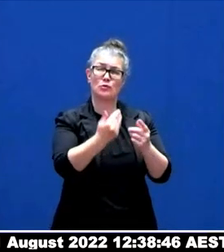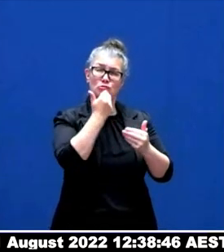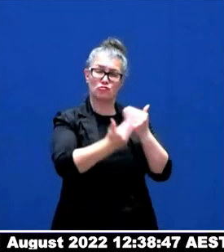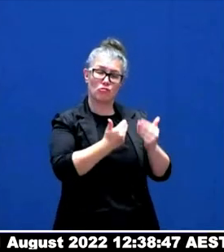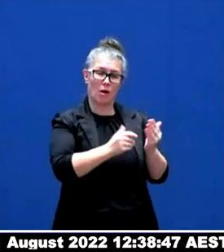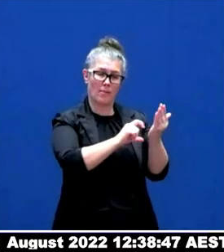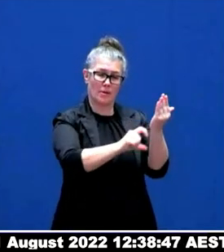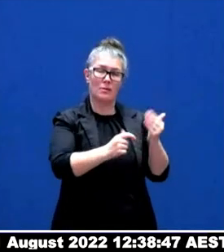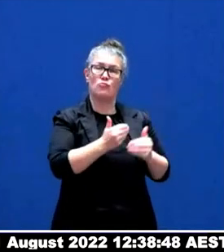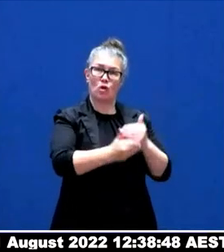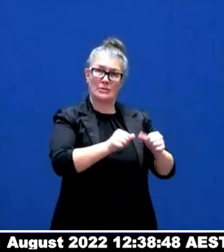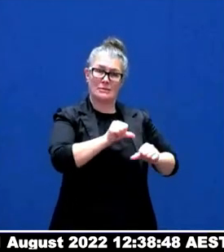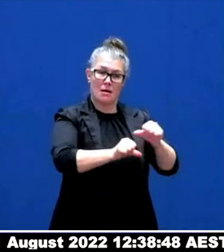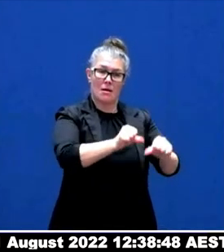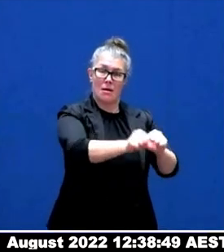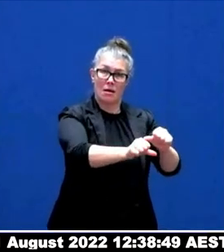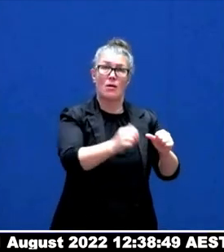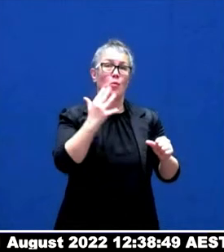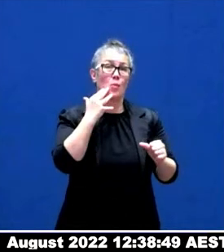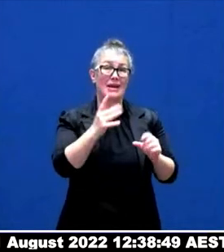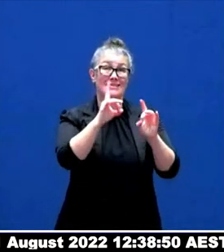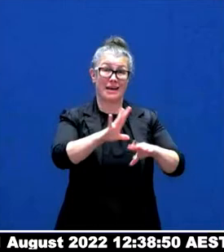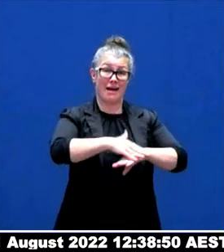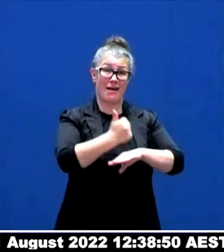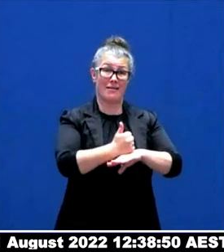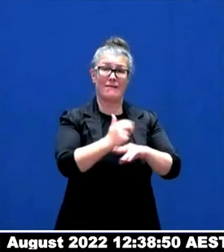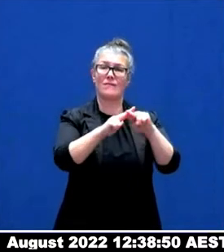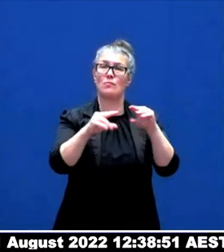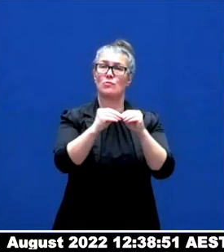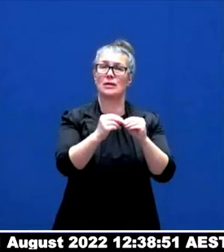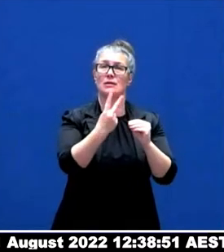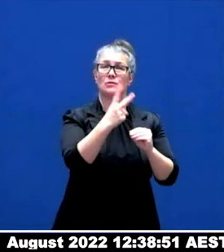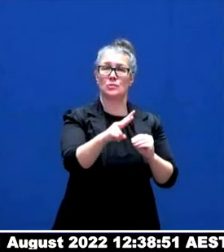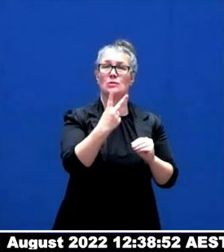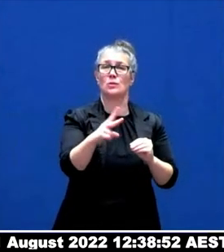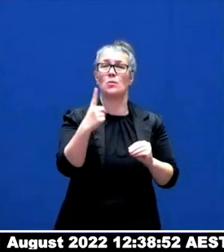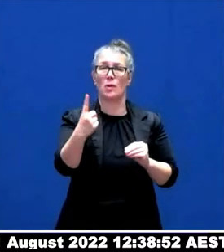So that's what started in February 2021 with the meeting of the deputy department heads;